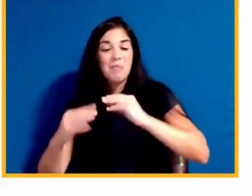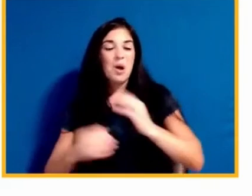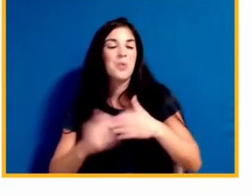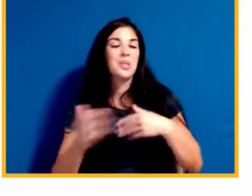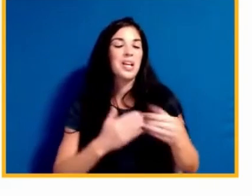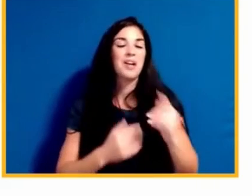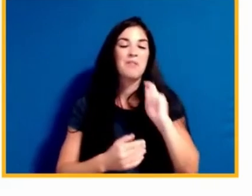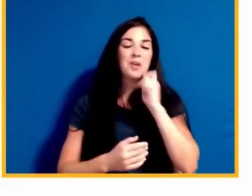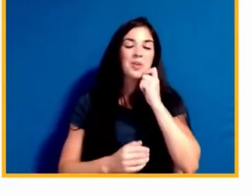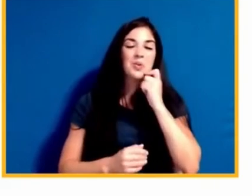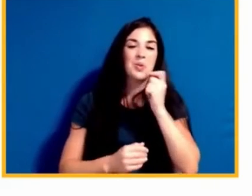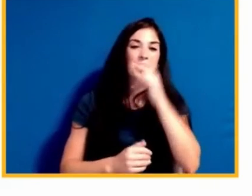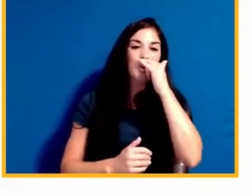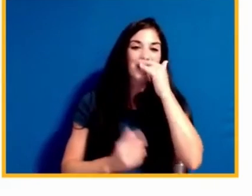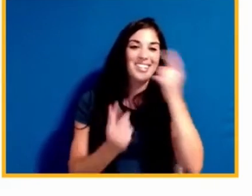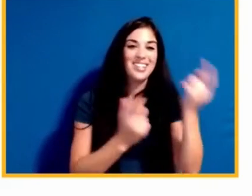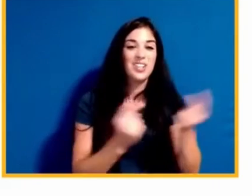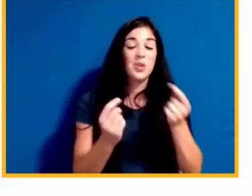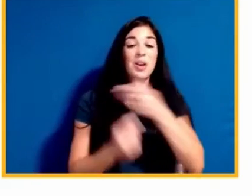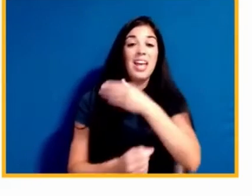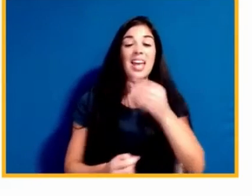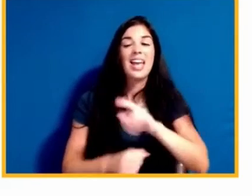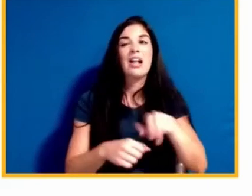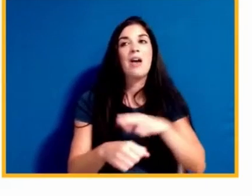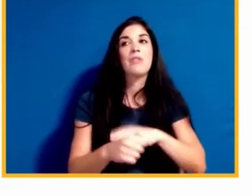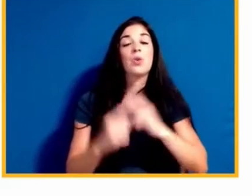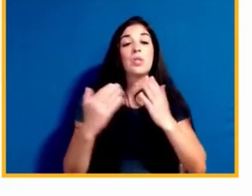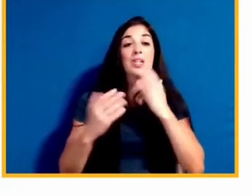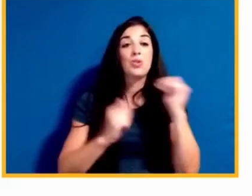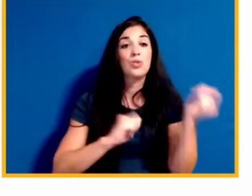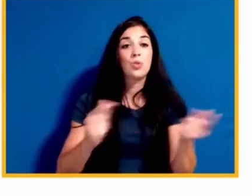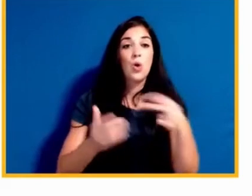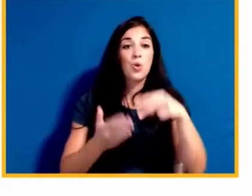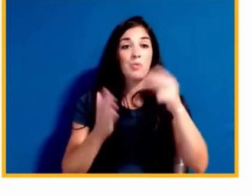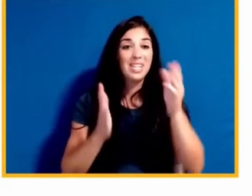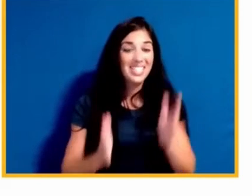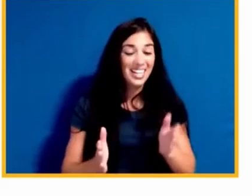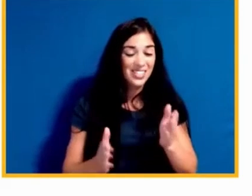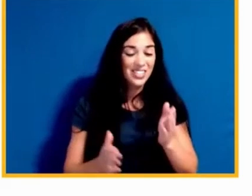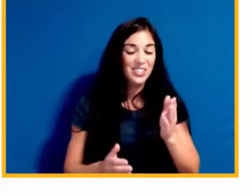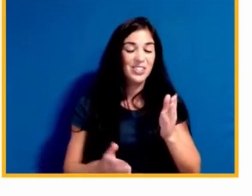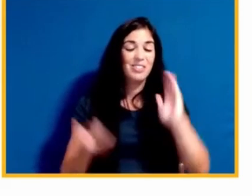All right, and of course thank you to all the dancers as well. Every single one of you out there,